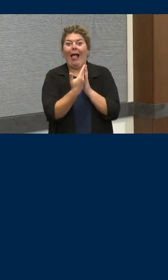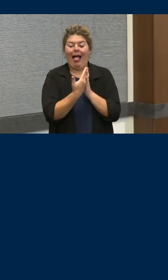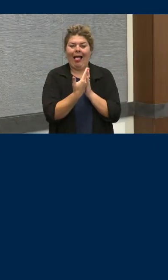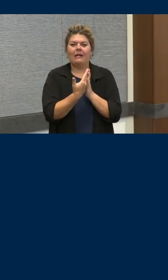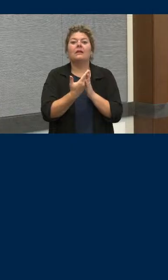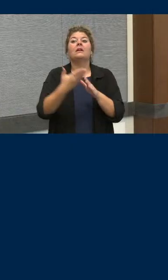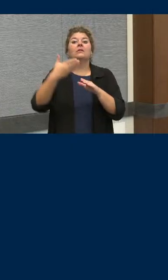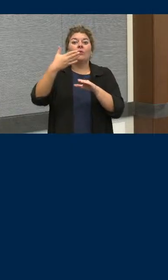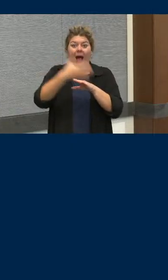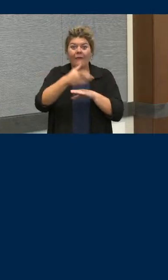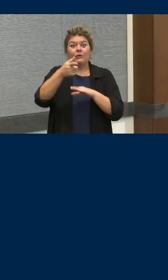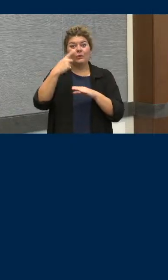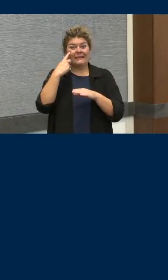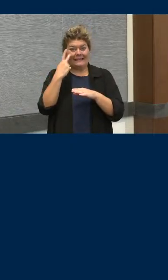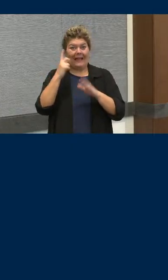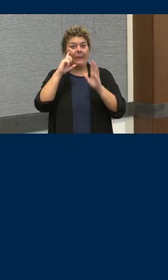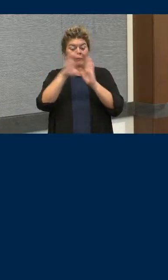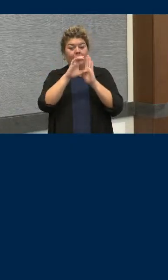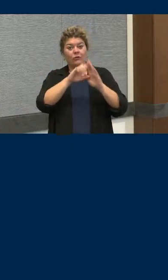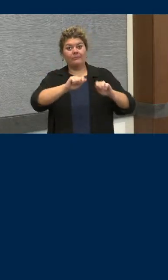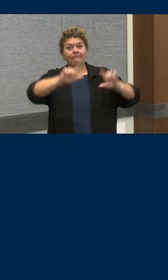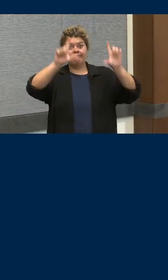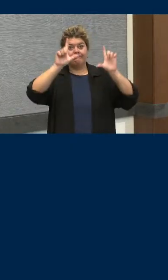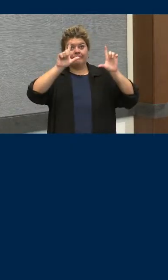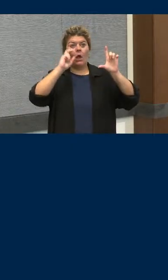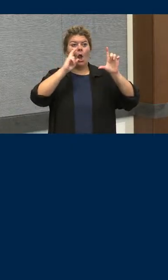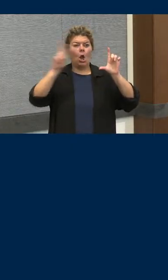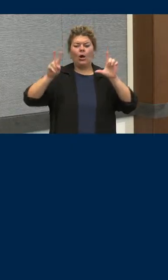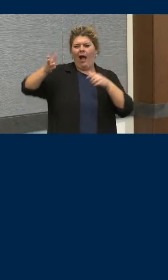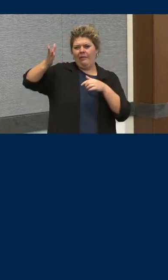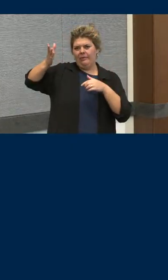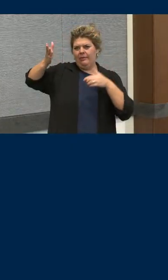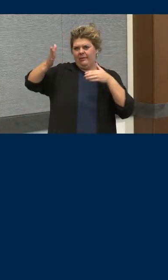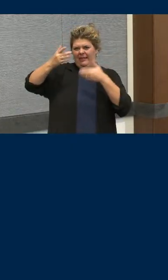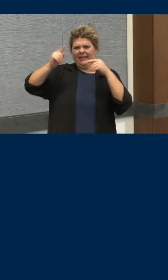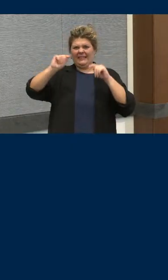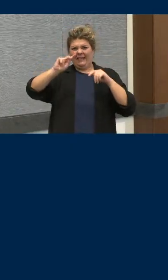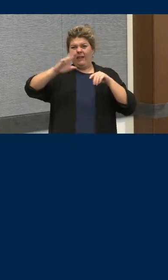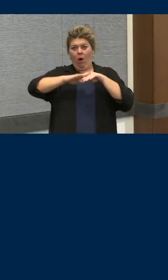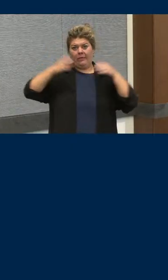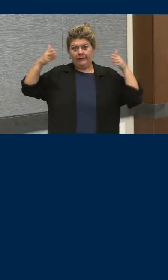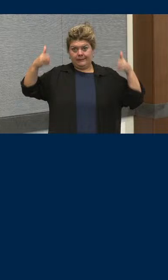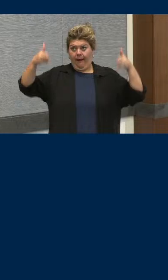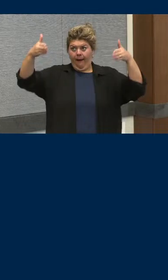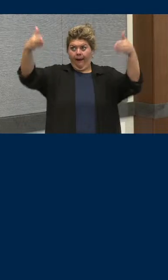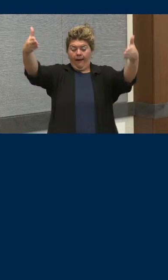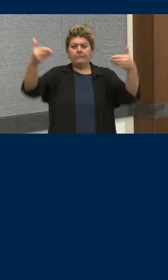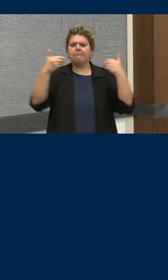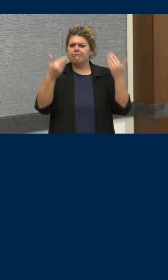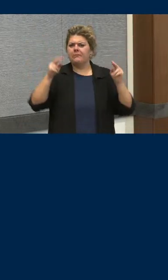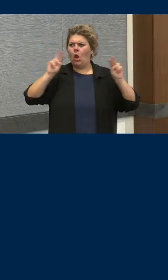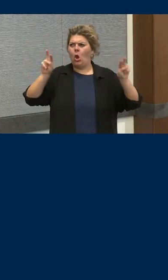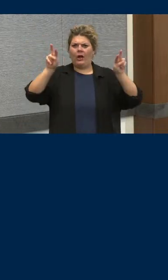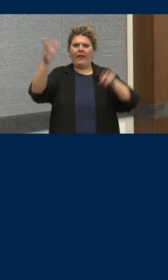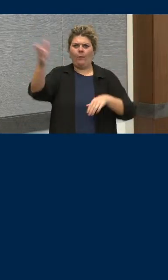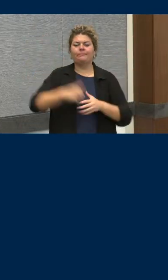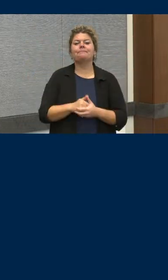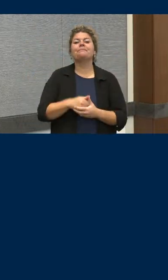I suggest you look to the sides, okay?